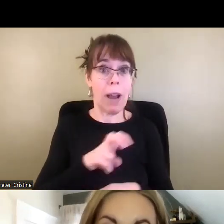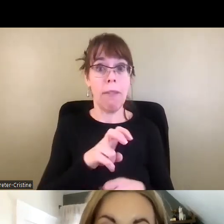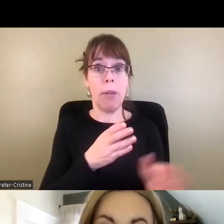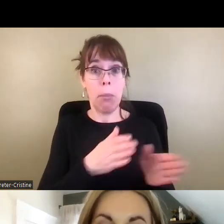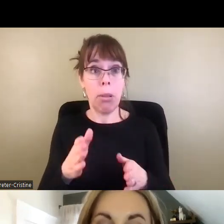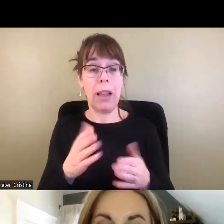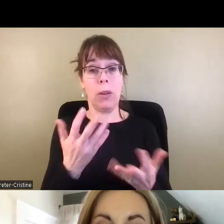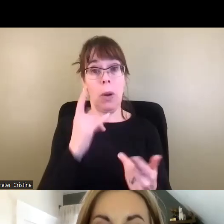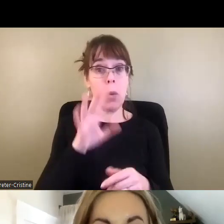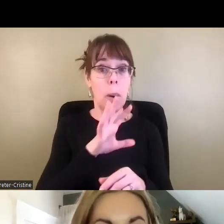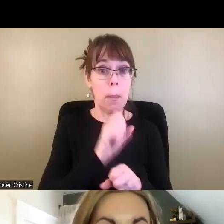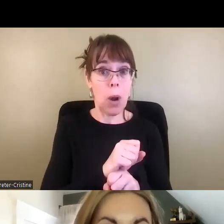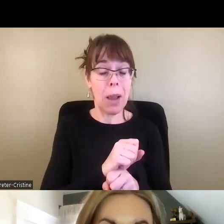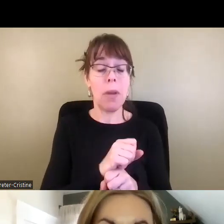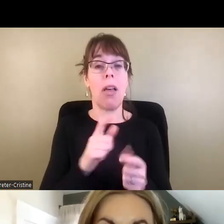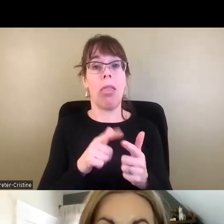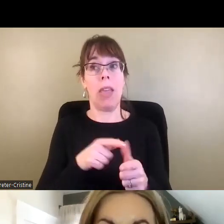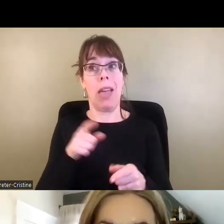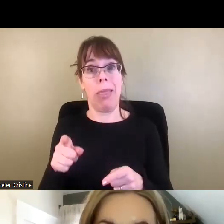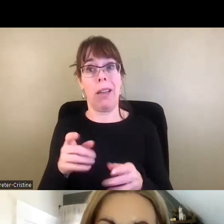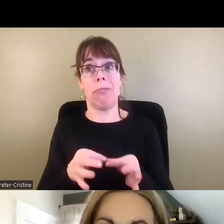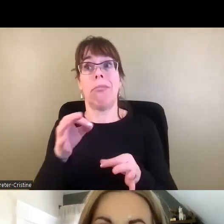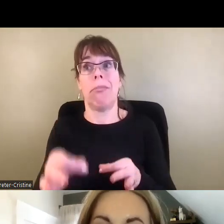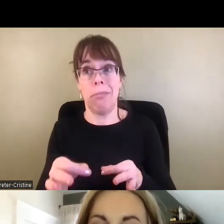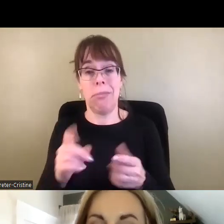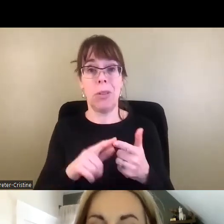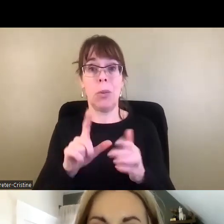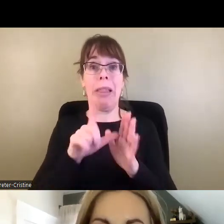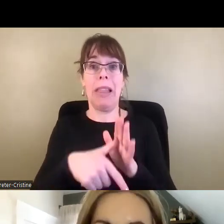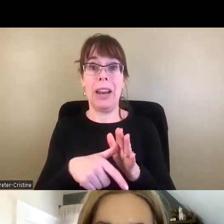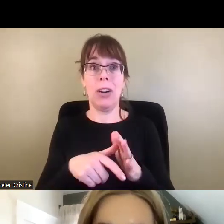Often it pushes them potentially into later gestations, which can be more complex medical